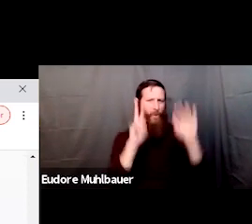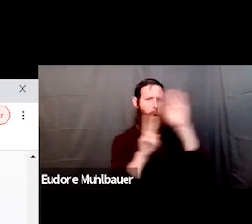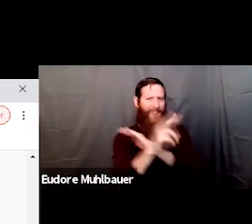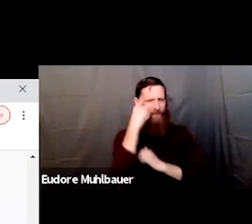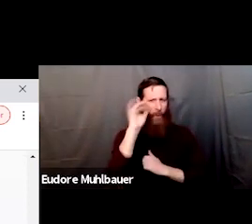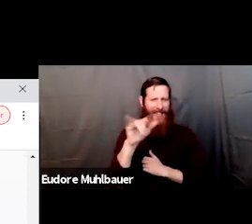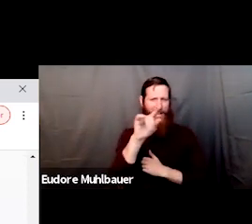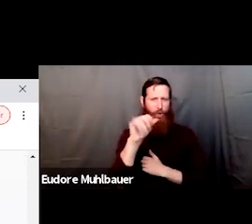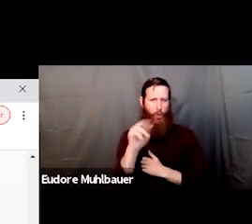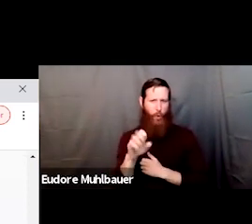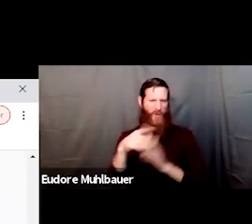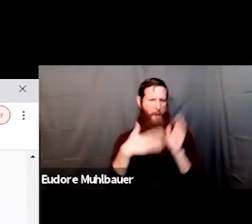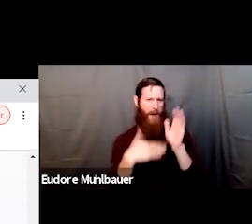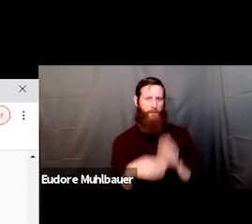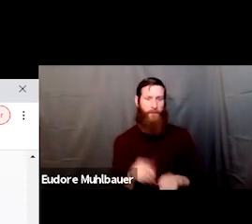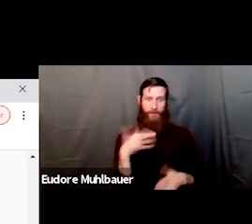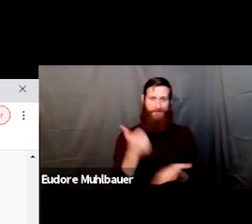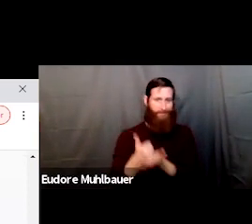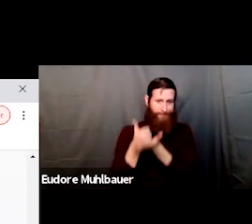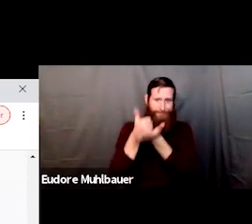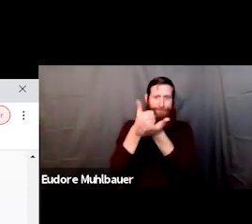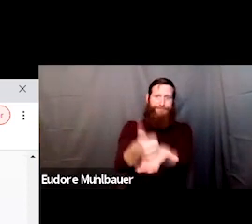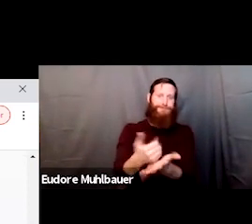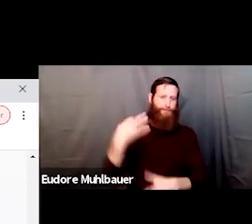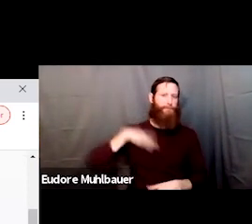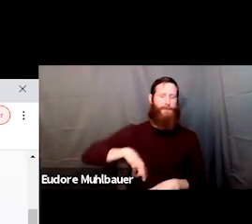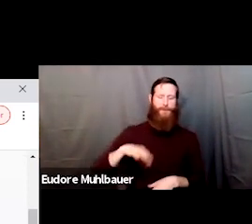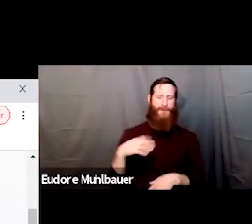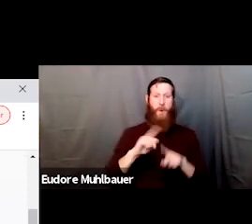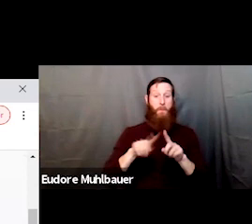down here at the very bottom. Super useful tools, but tonight we are just going to focus on this top component.